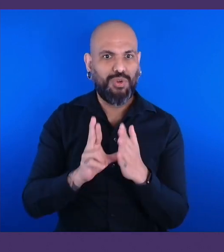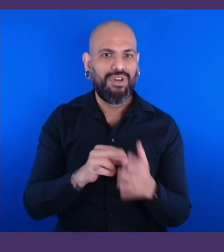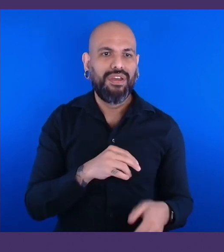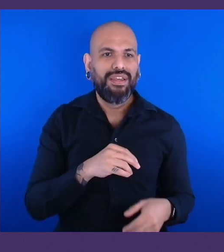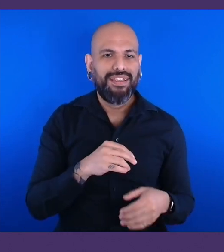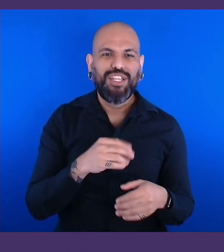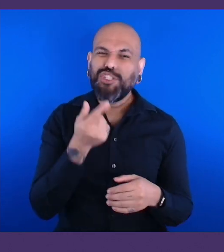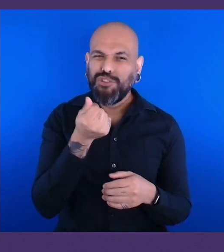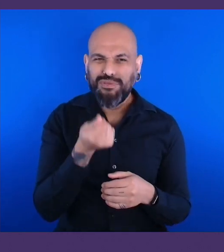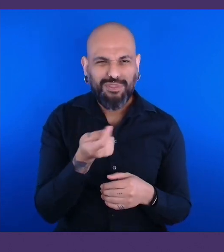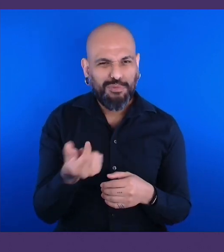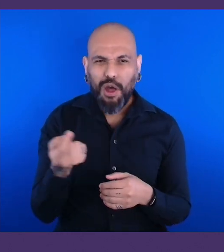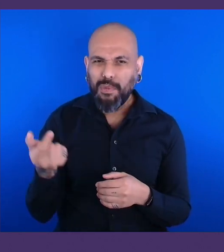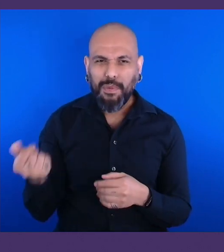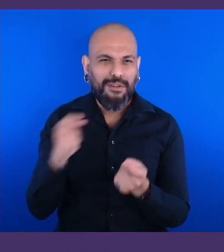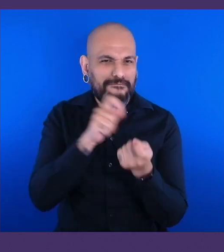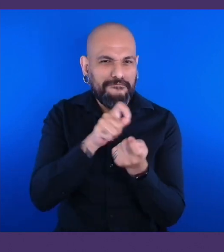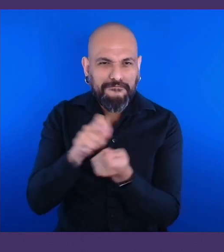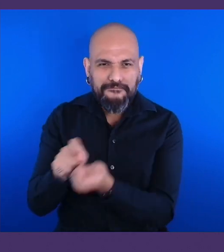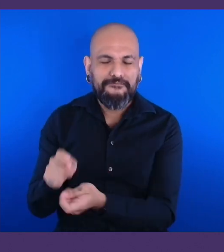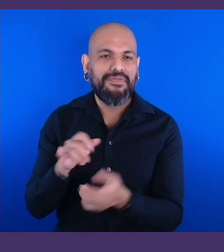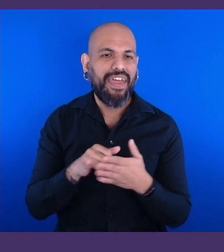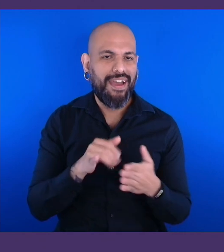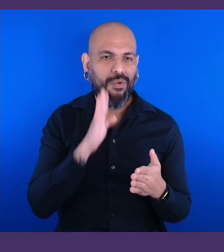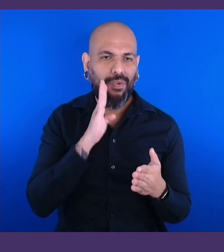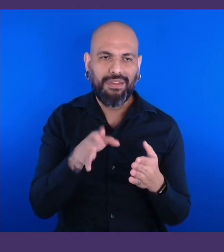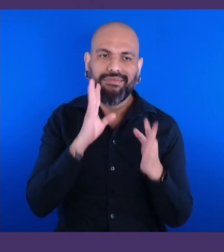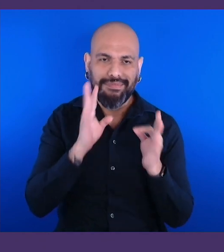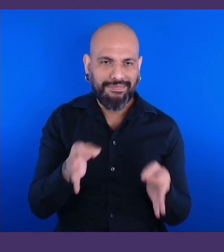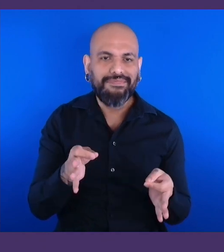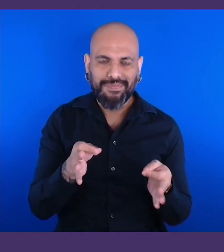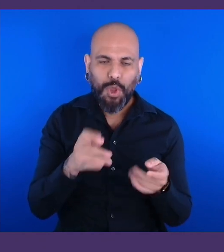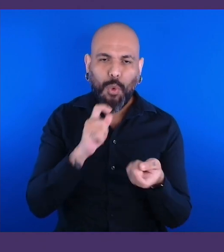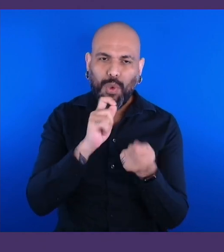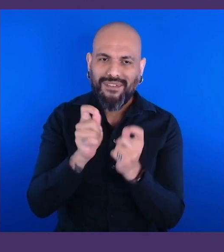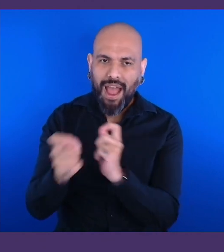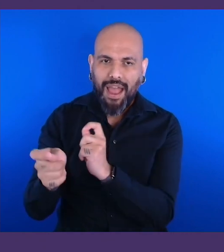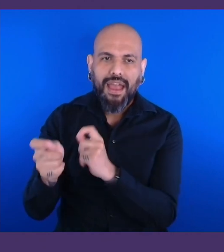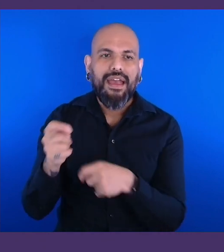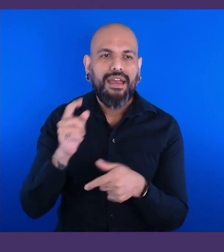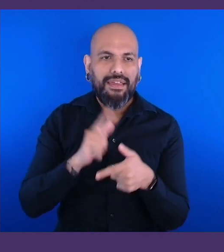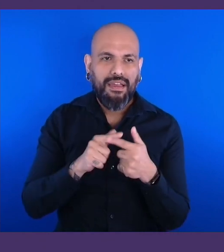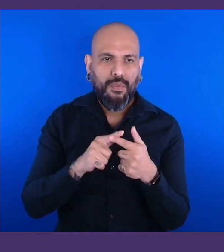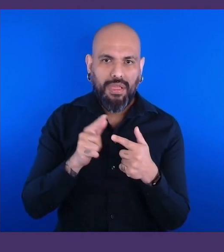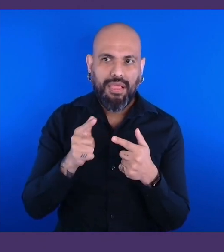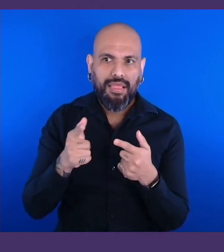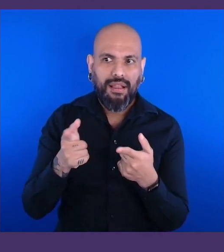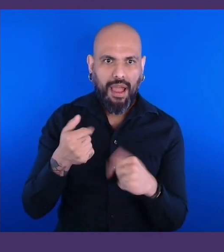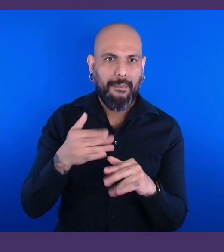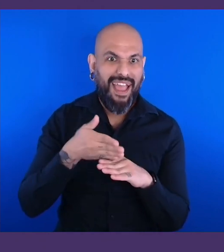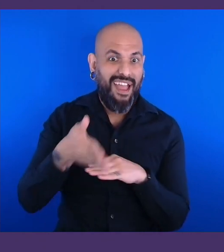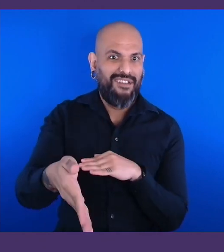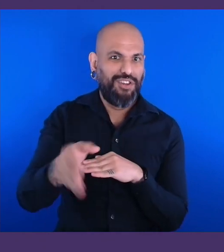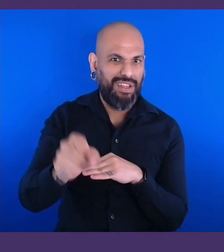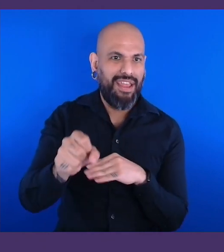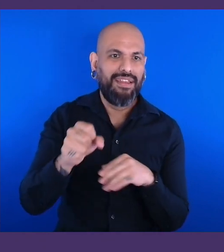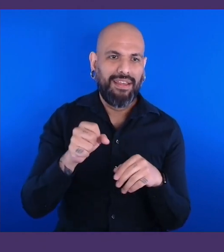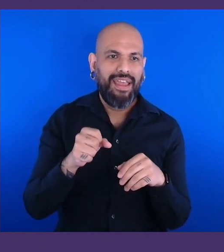that we will absolutely refine and that will come afterwards and I agree it's a problem, but it's not like you can't do anything